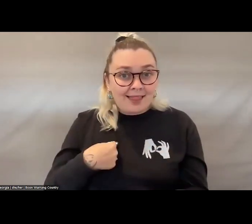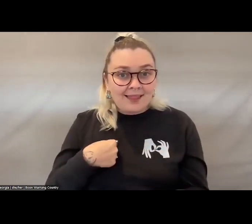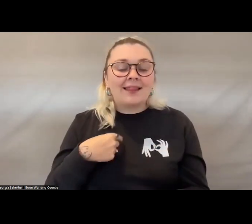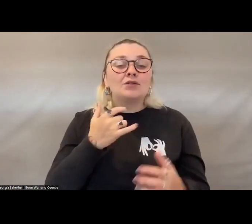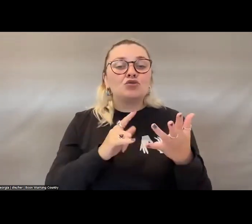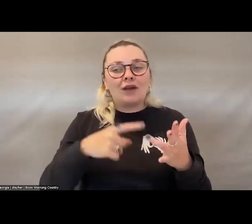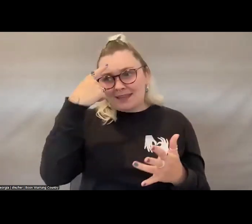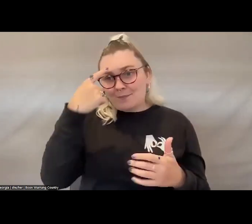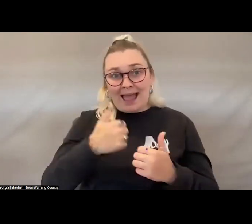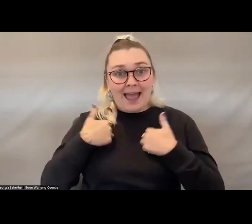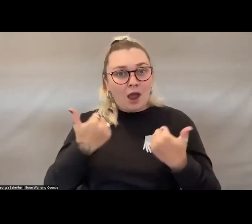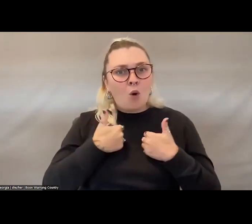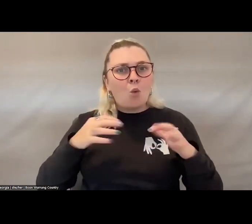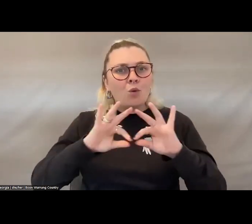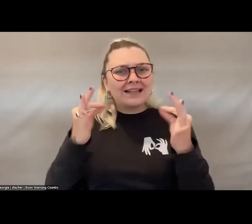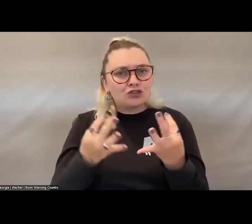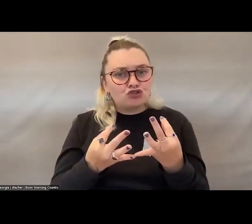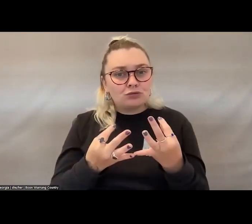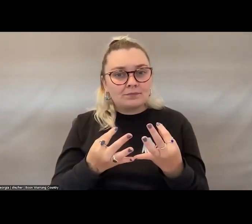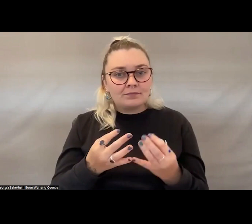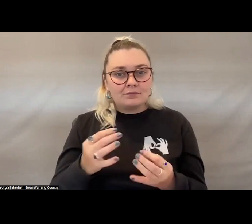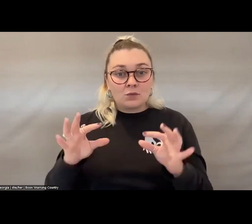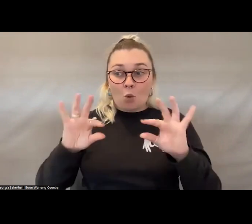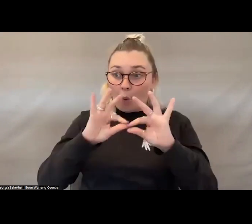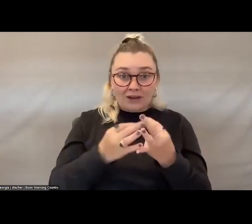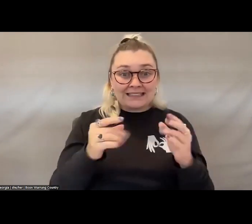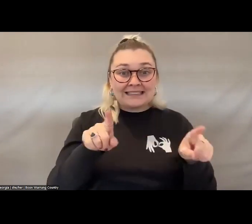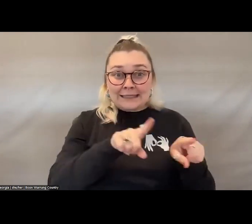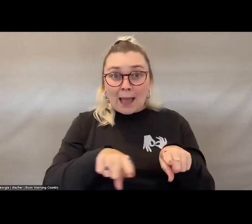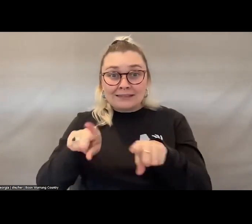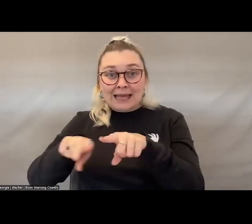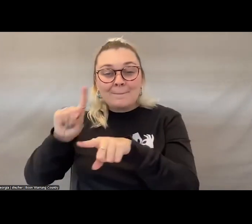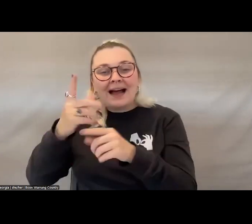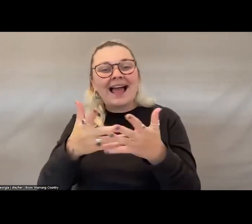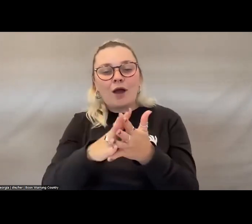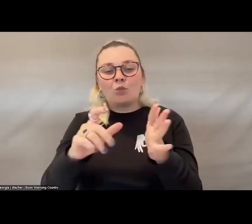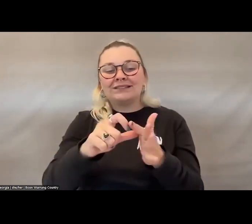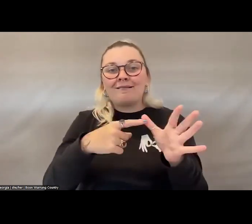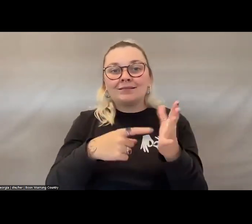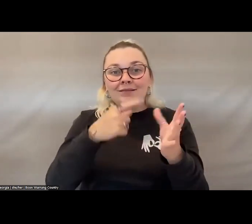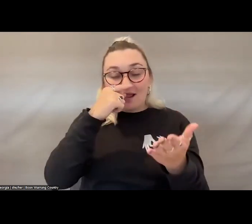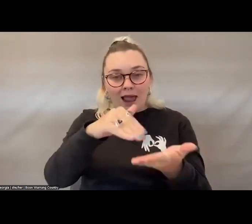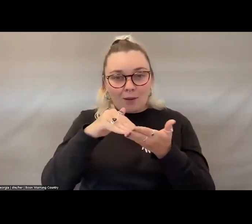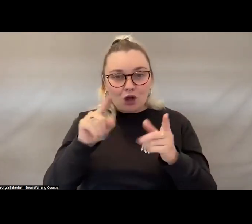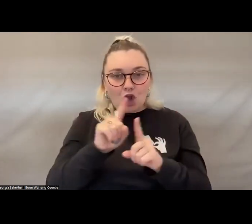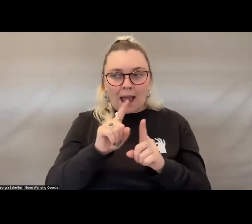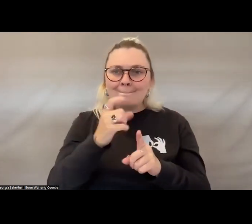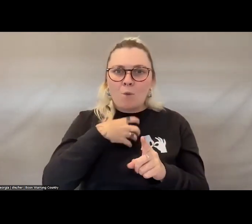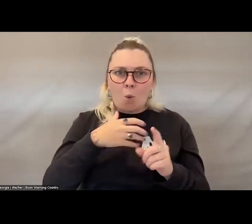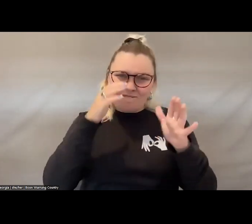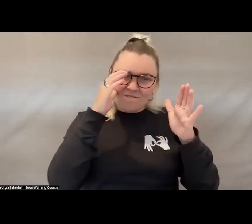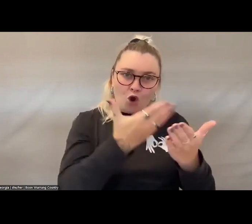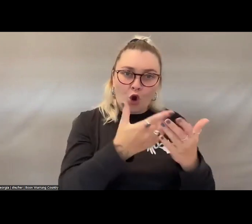own organisations, they stay the same but how data can almost shine a spotlight on different aspects,